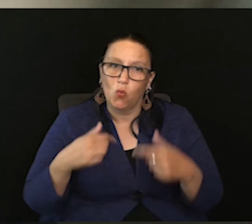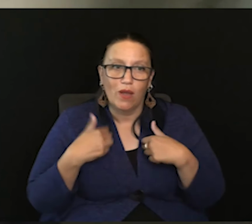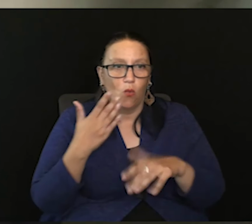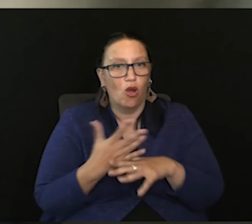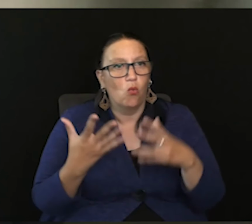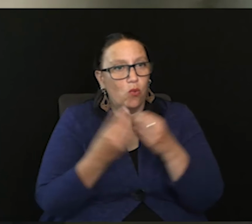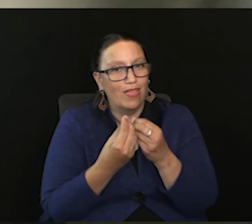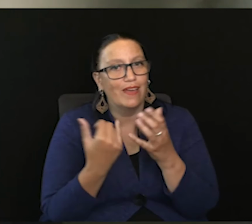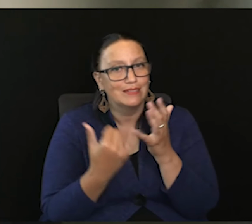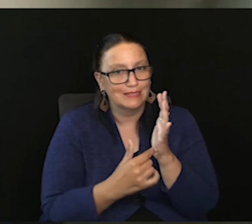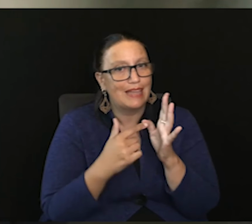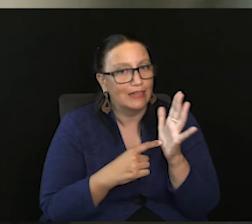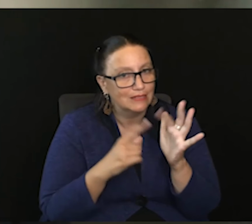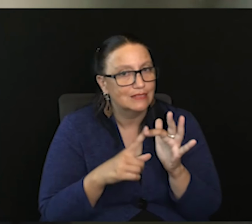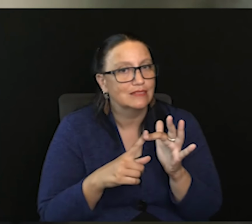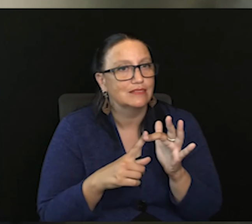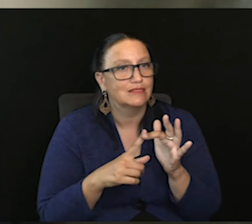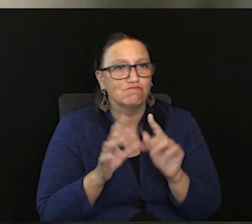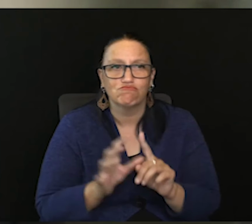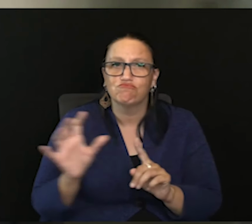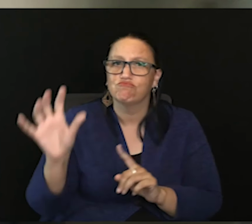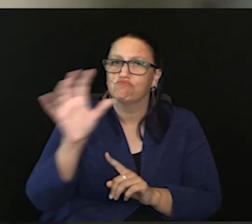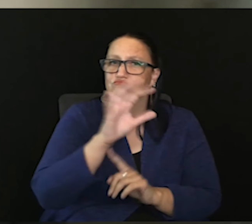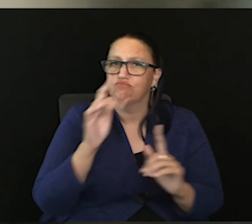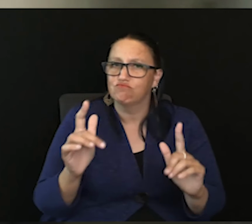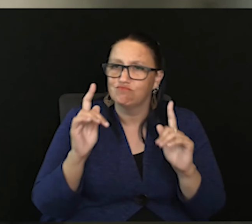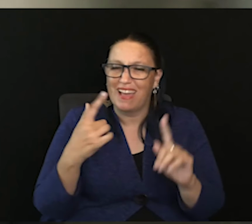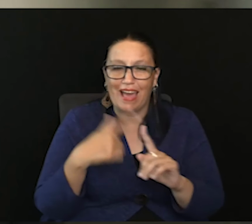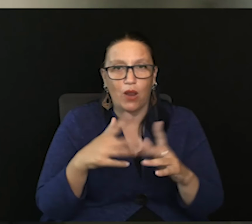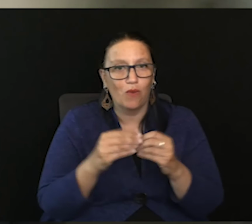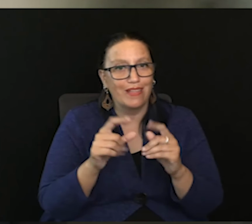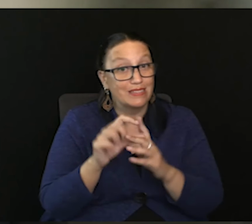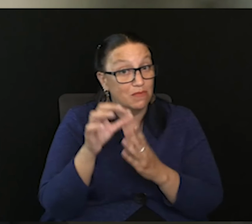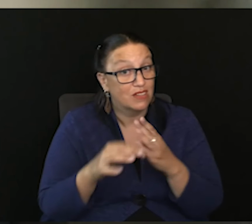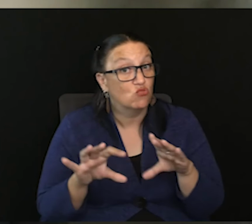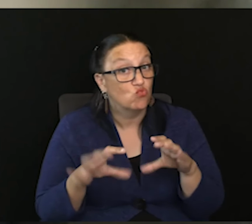So we're working with states, with territories, with disability groups,